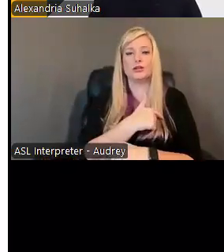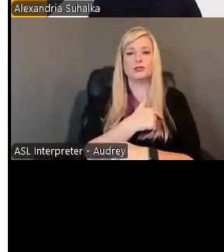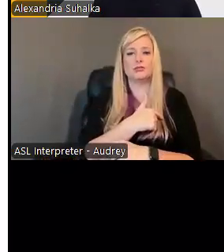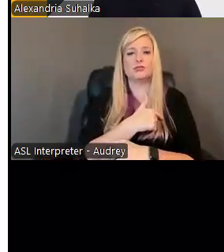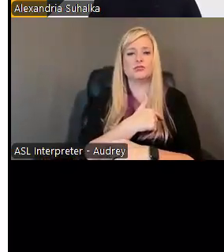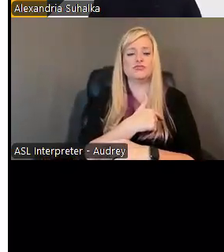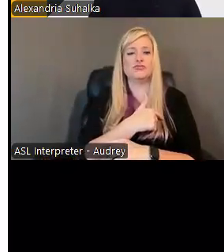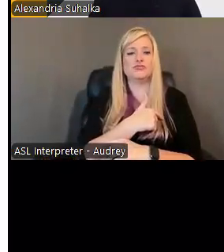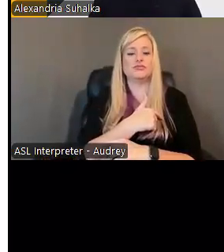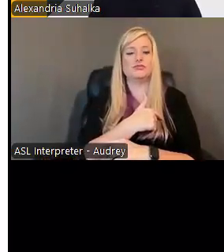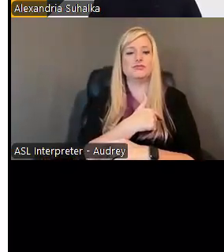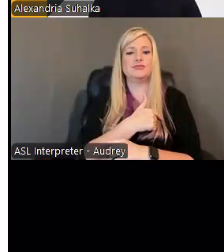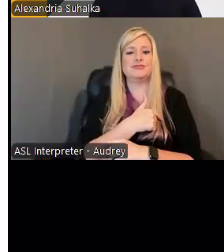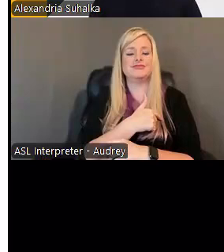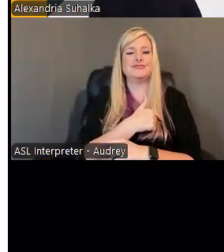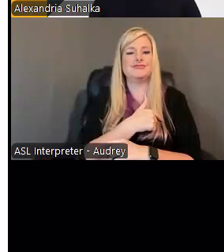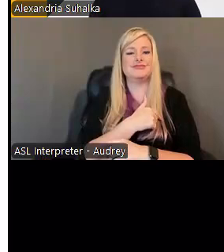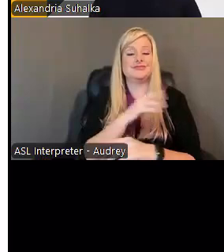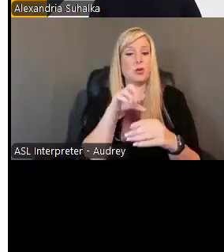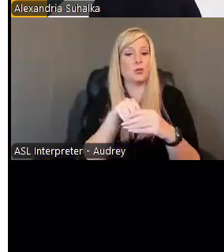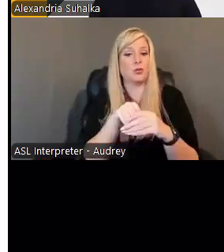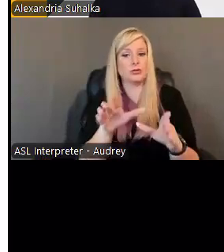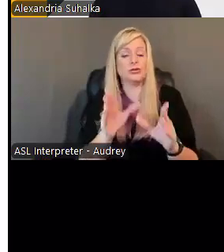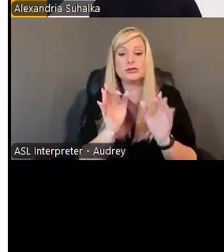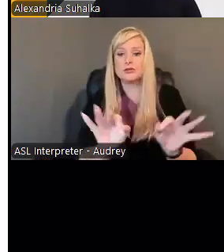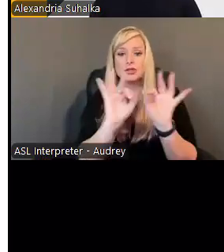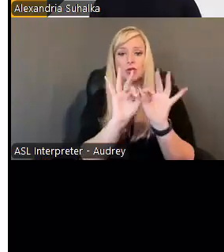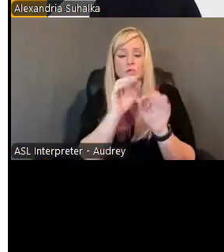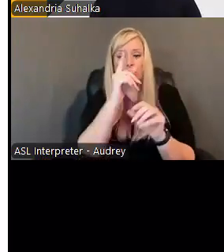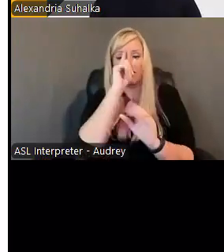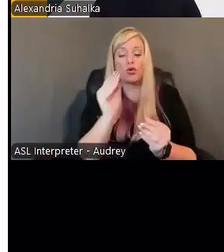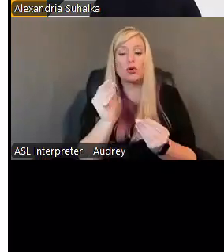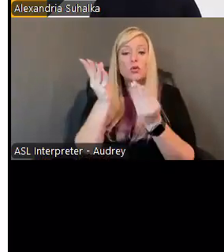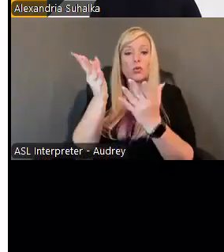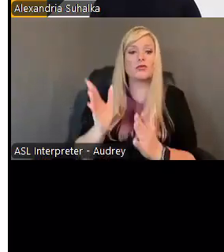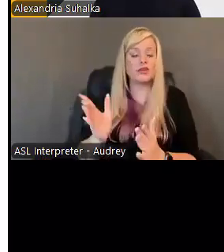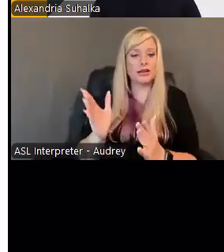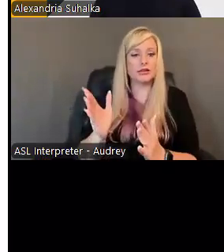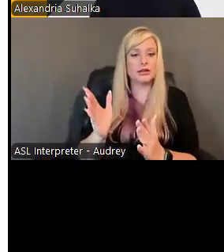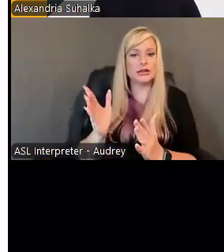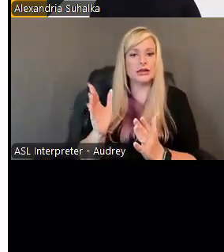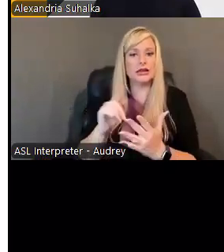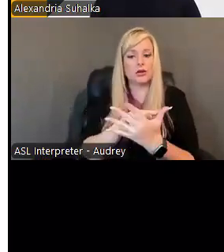stakeholder engagement that we had were important for providing what those modifications should be